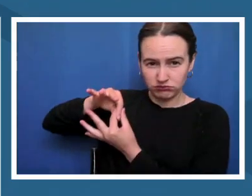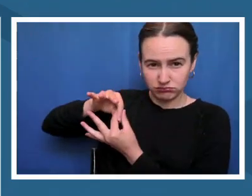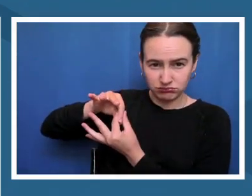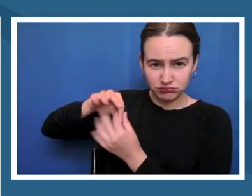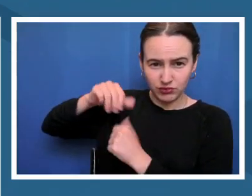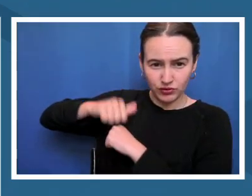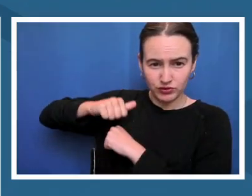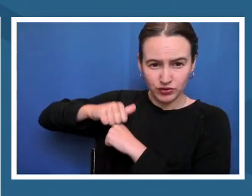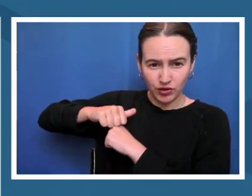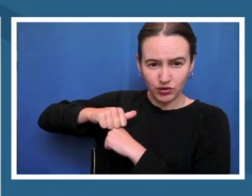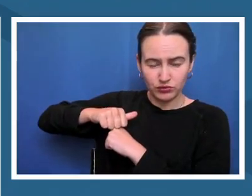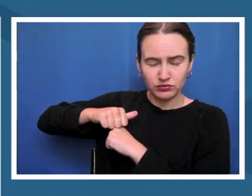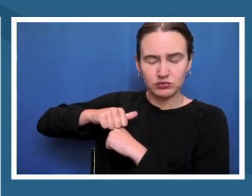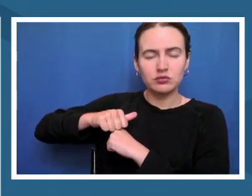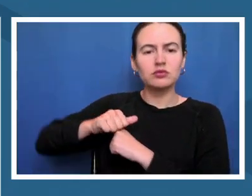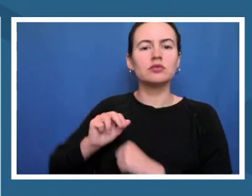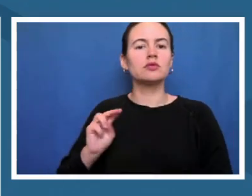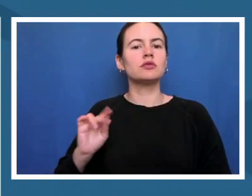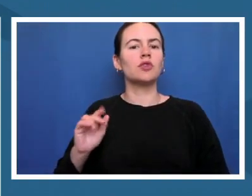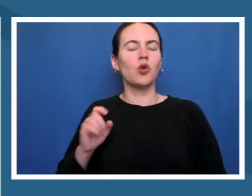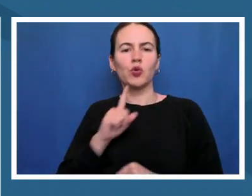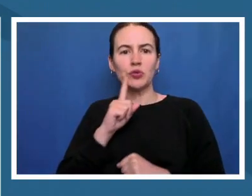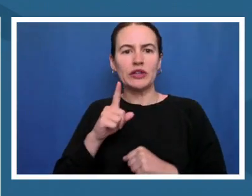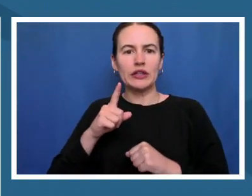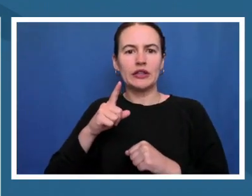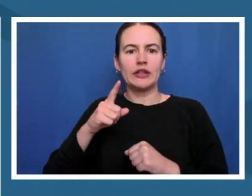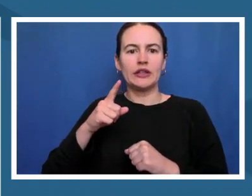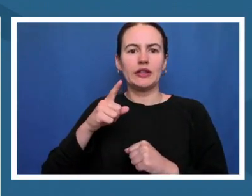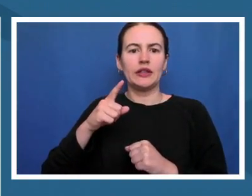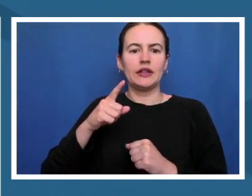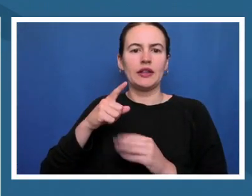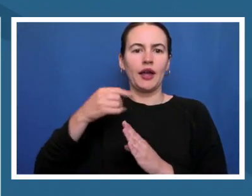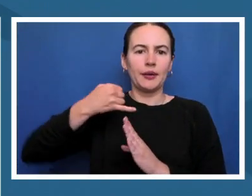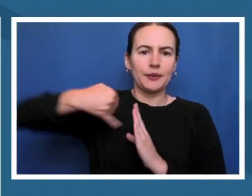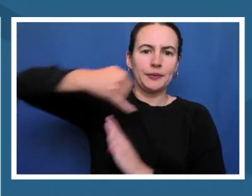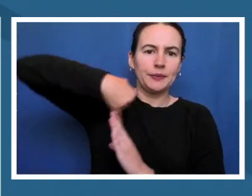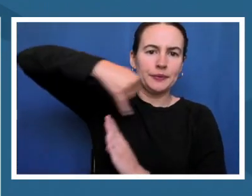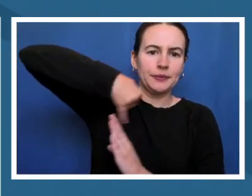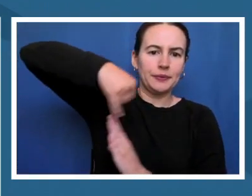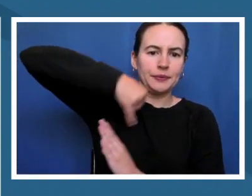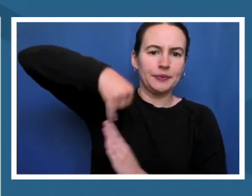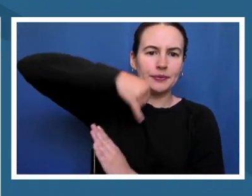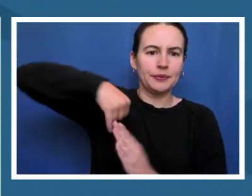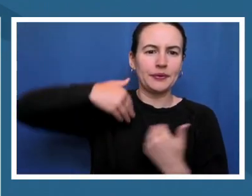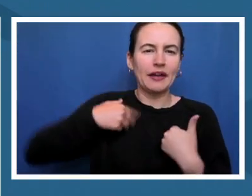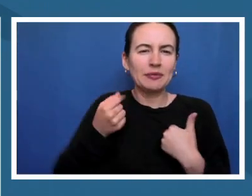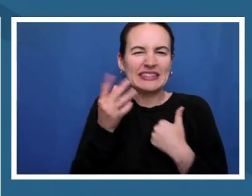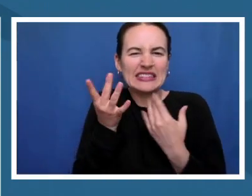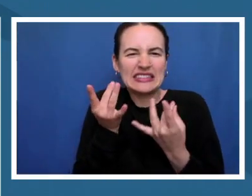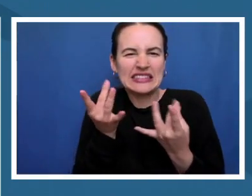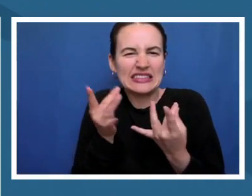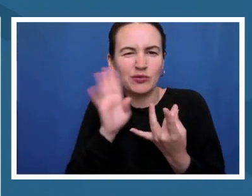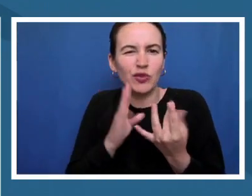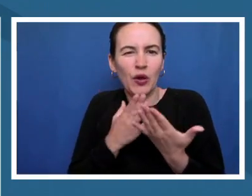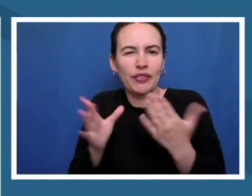of times and then there's kind of like a like a gooey brown thing on top of it holding it in place